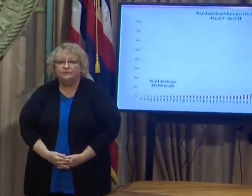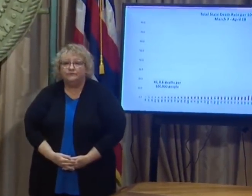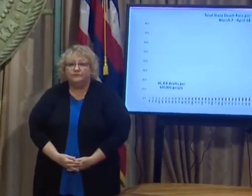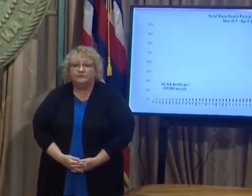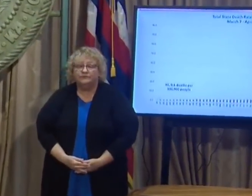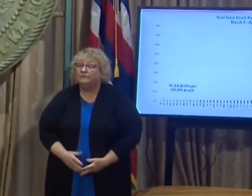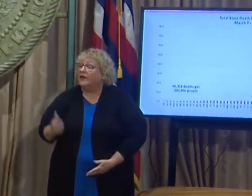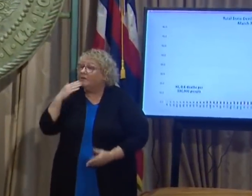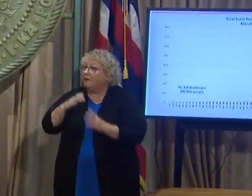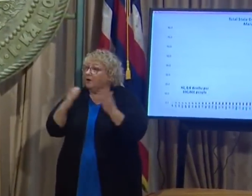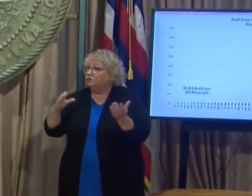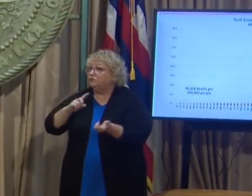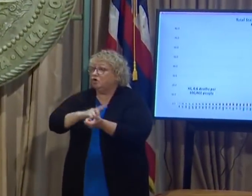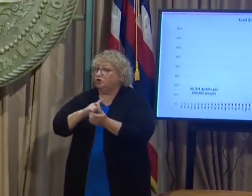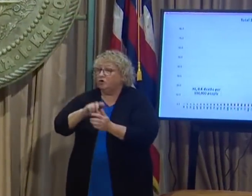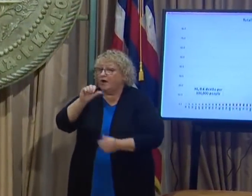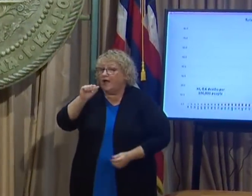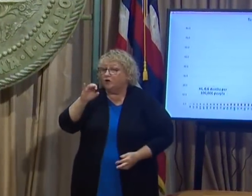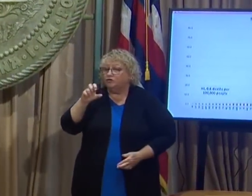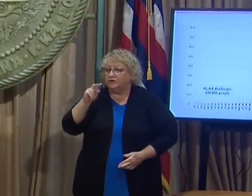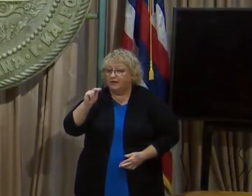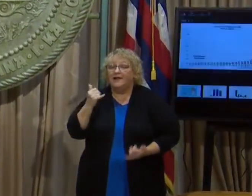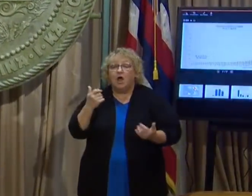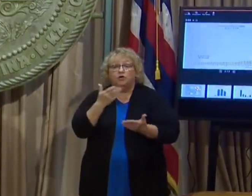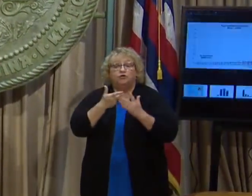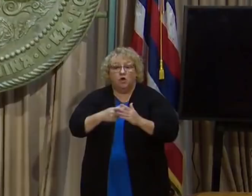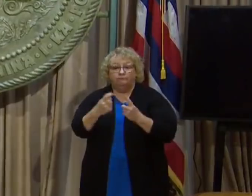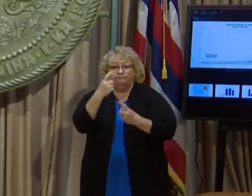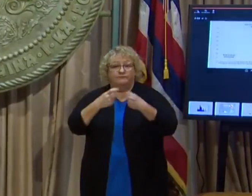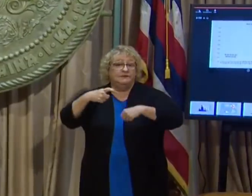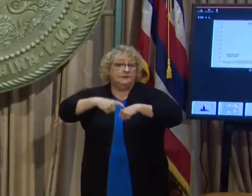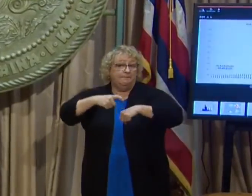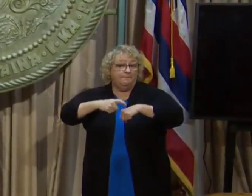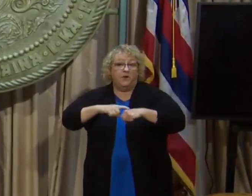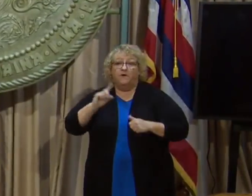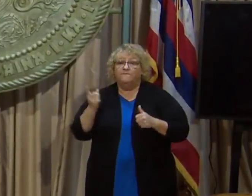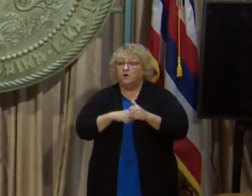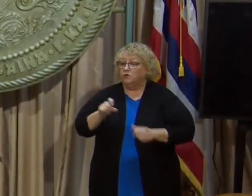THAT IS THE END OF MY REPORT. THANK YOU VERY MUCH, DR. ANDERSON.